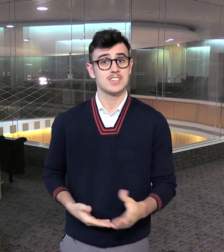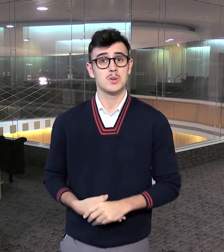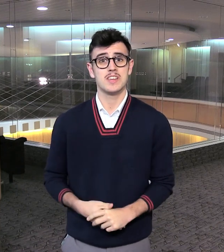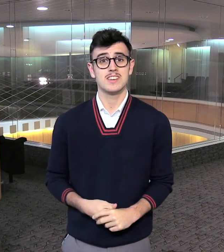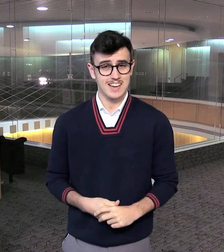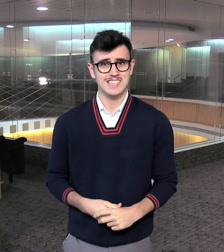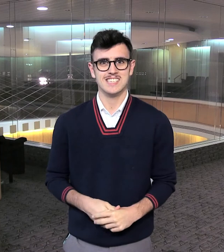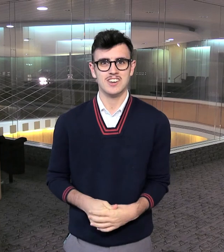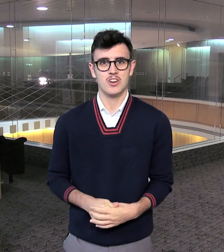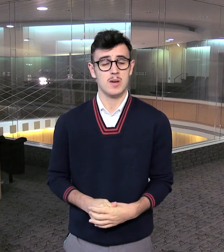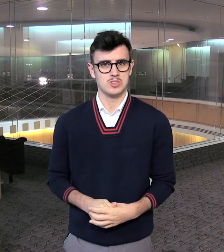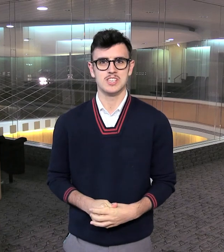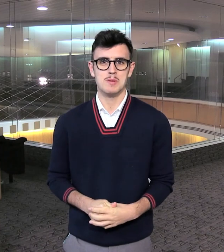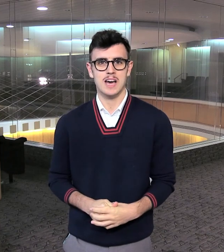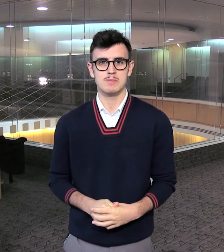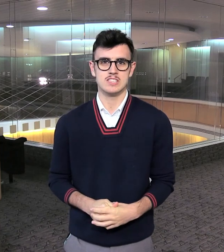Until then, ka kite ano, and we'll see you at Parliament soon.